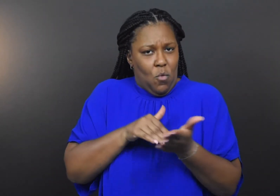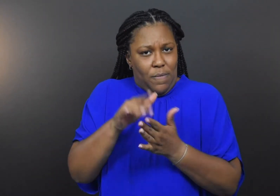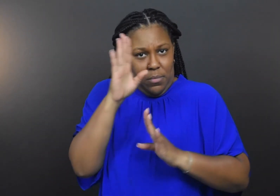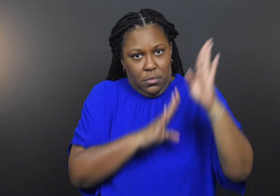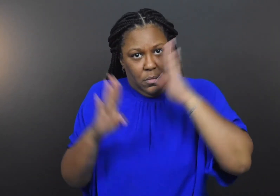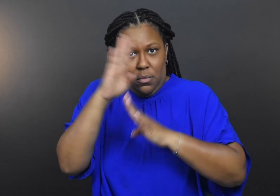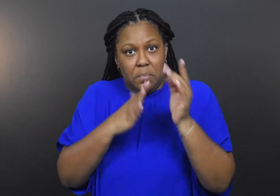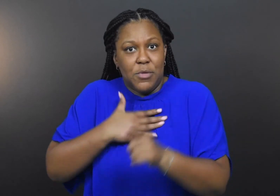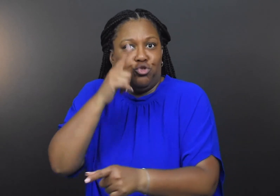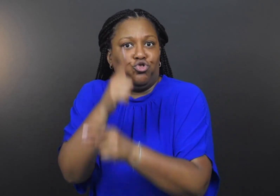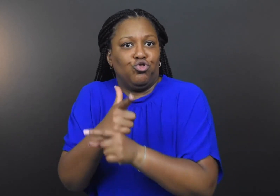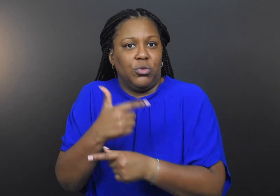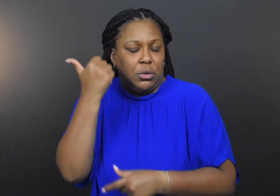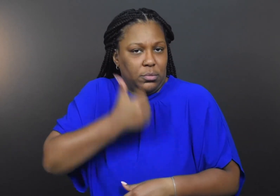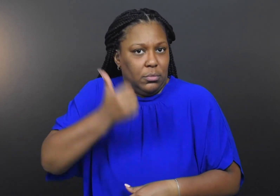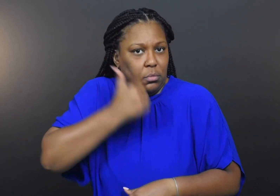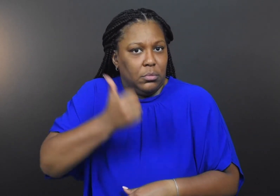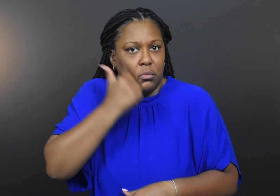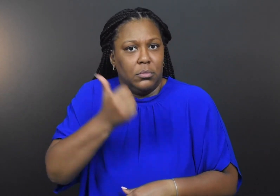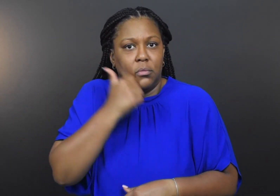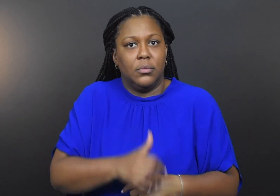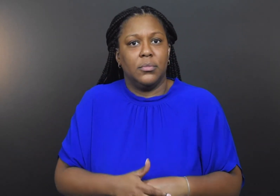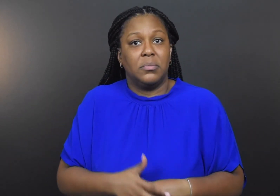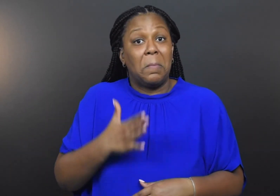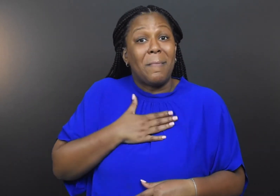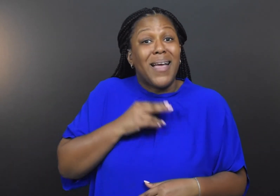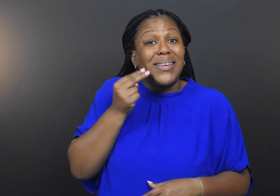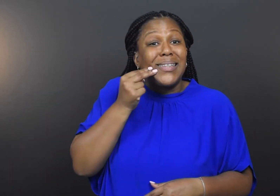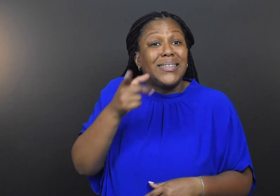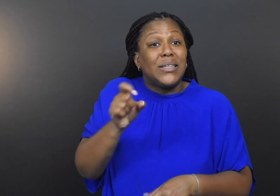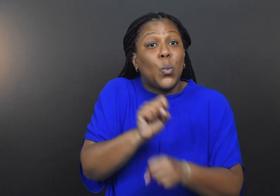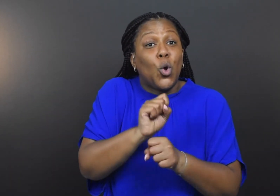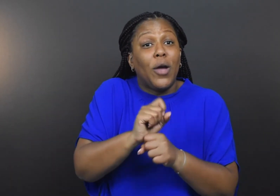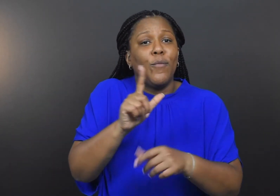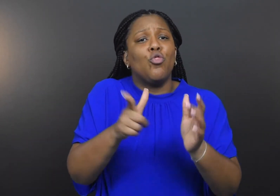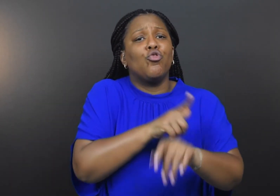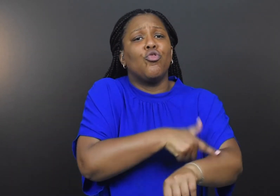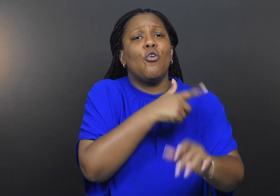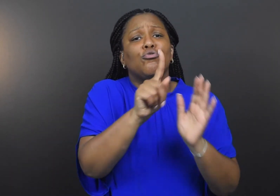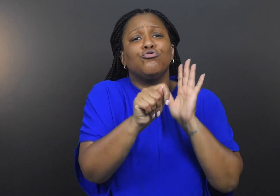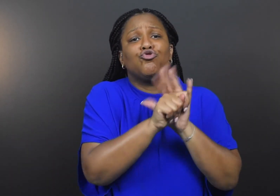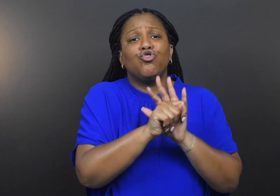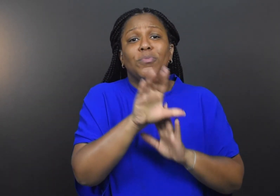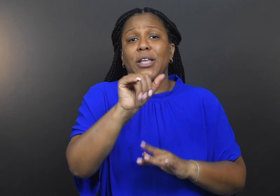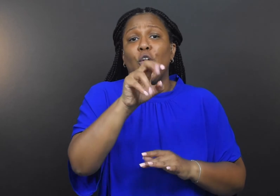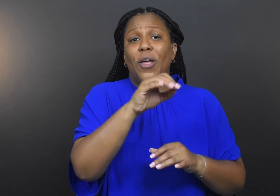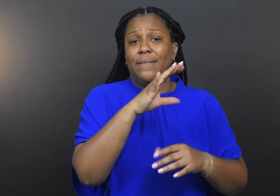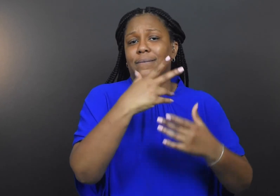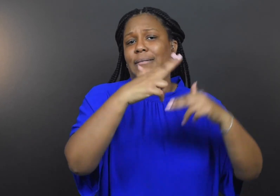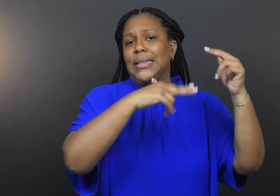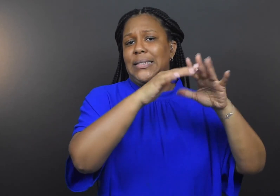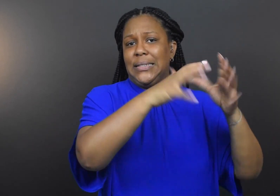“I worry about my sister every single day,” Leandris says. “My niece works in a long-term care facility and comes home every evening.